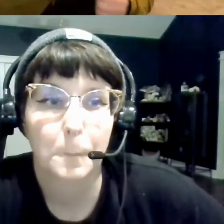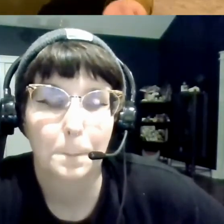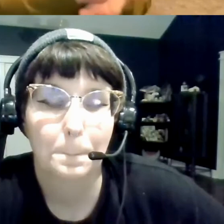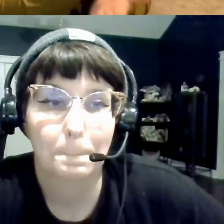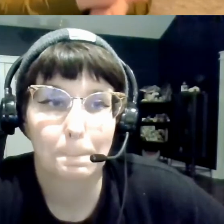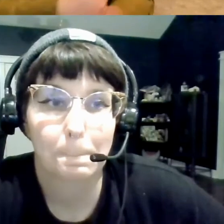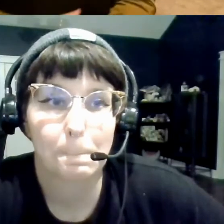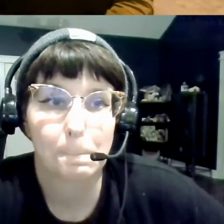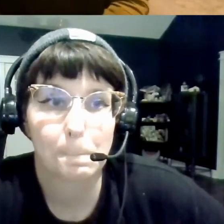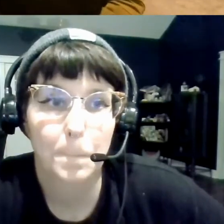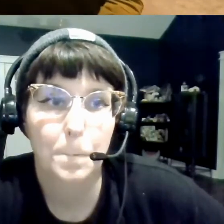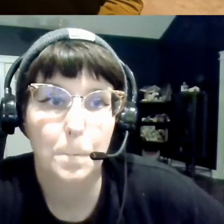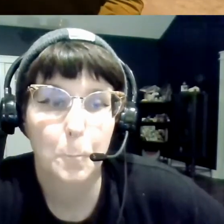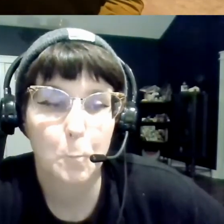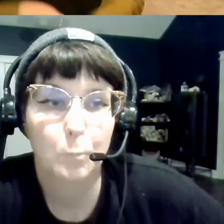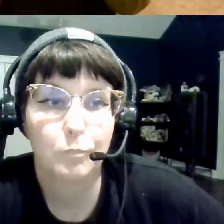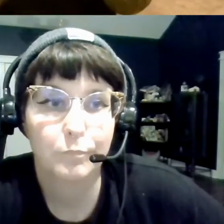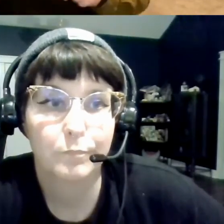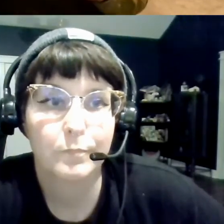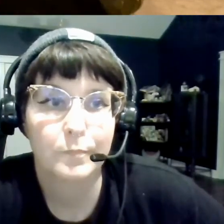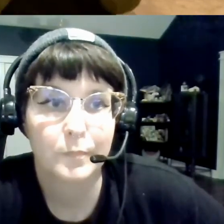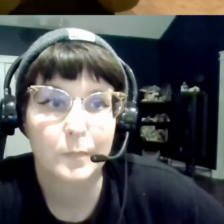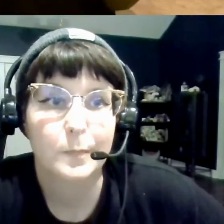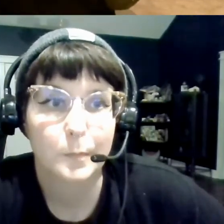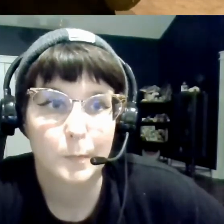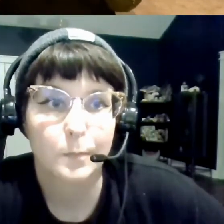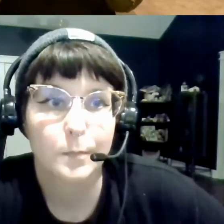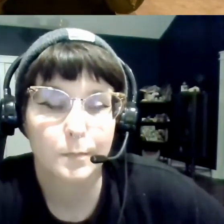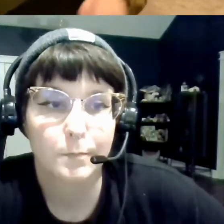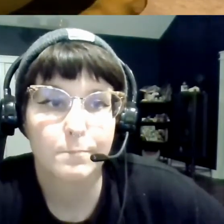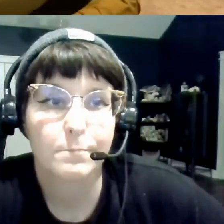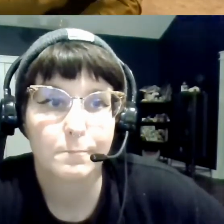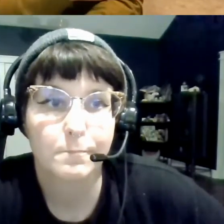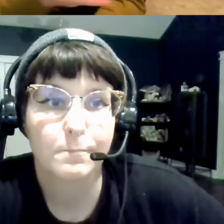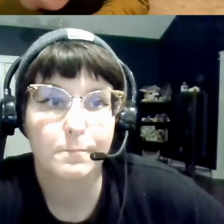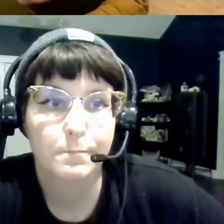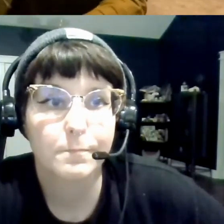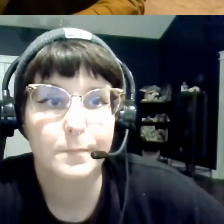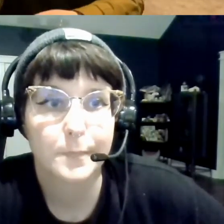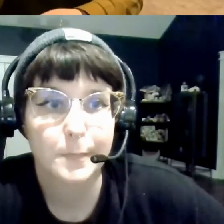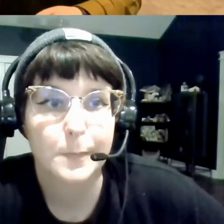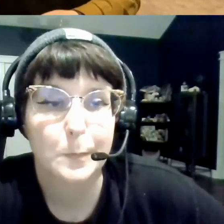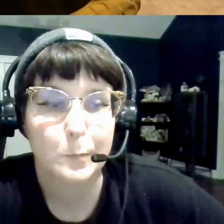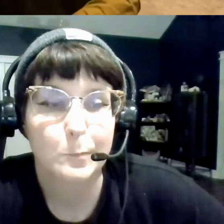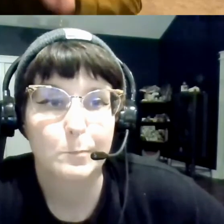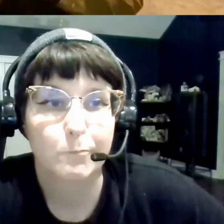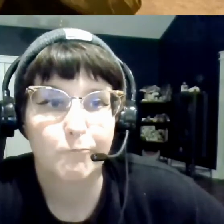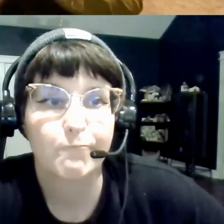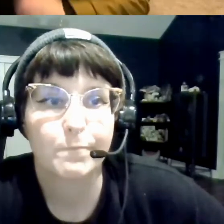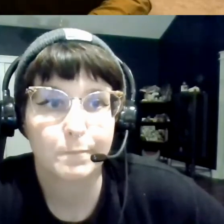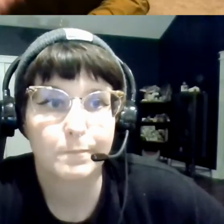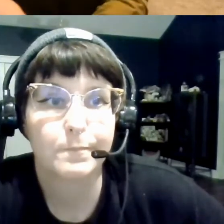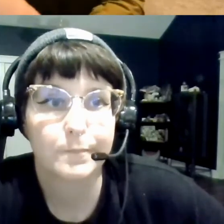That could be a public hospital, so thinking of Virginia, that could be things like VCU or UVA